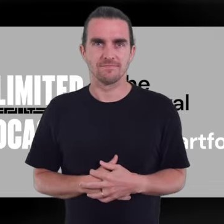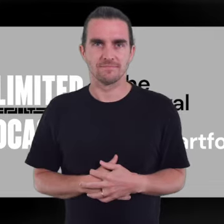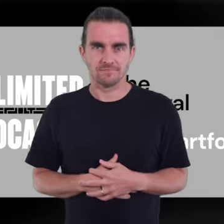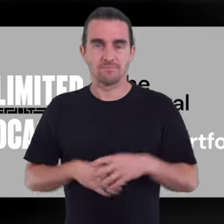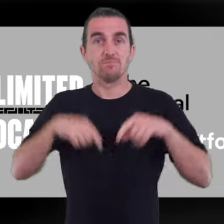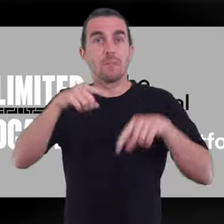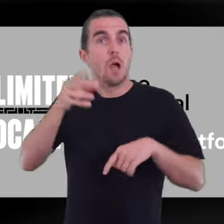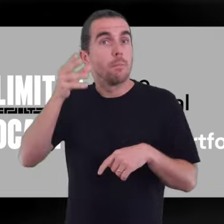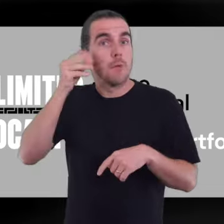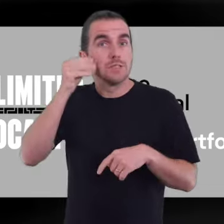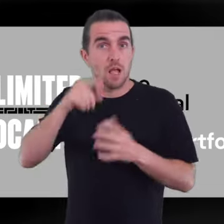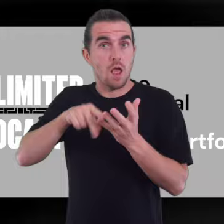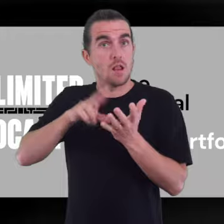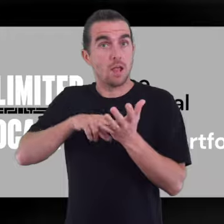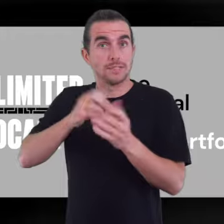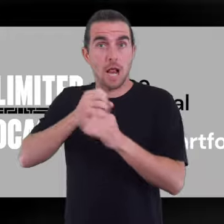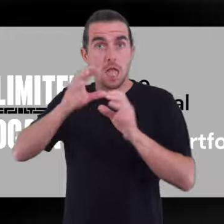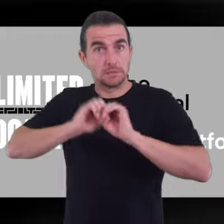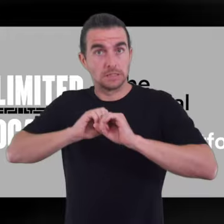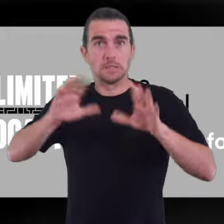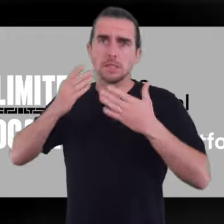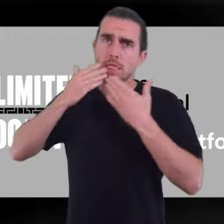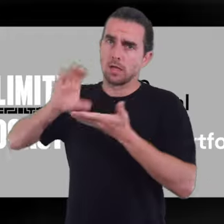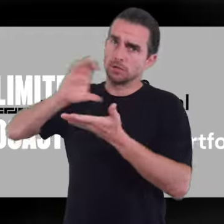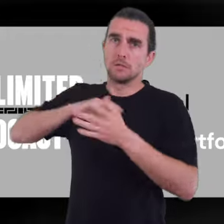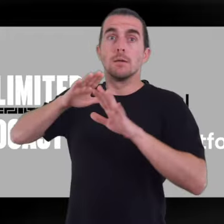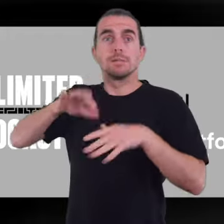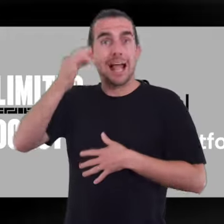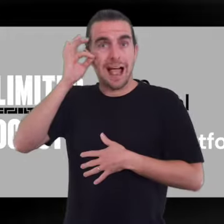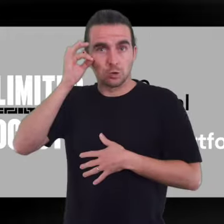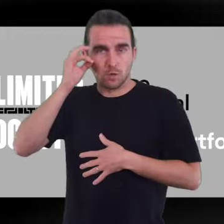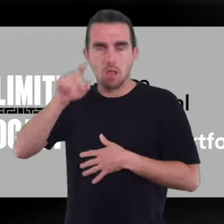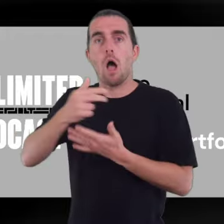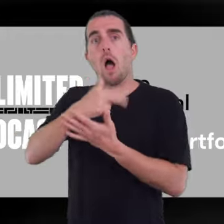[Narrator] This podcast has been produced by Unlimited, thanks to funding from the British Council.